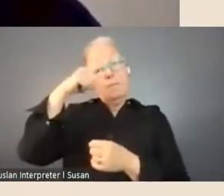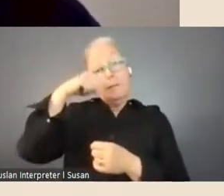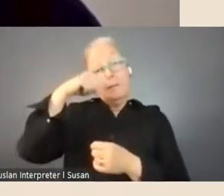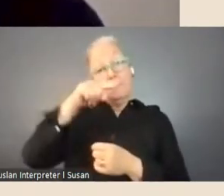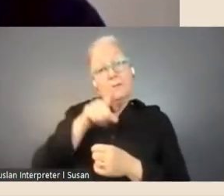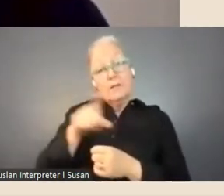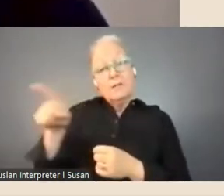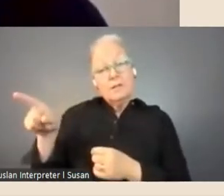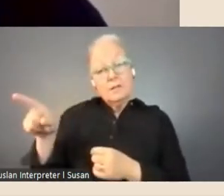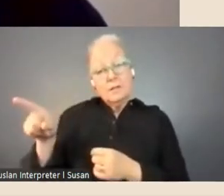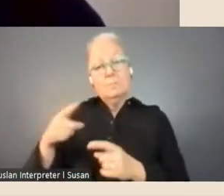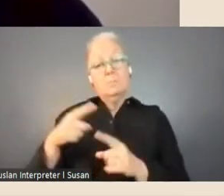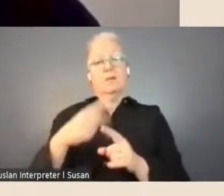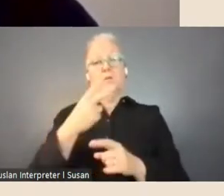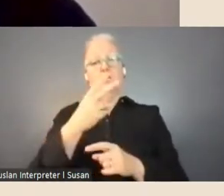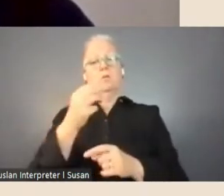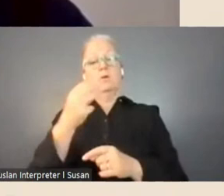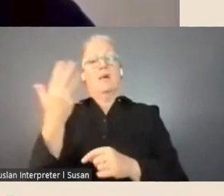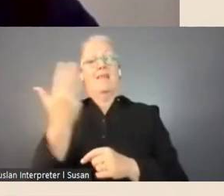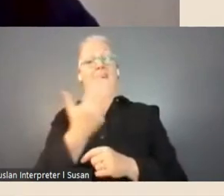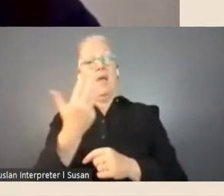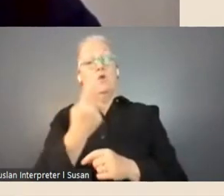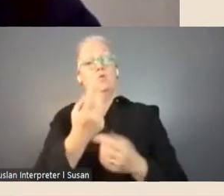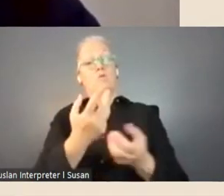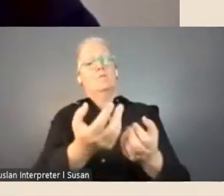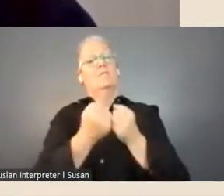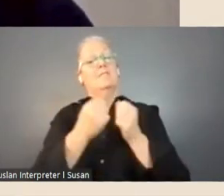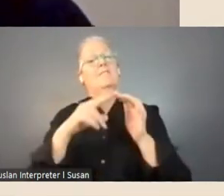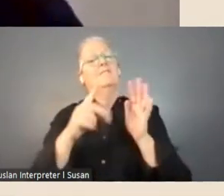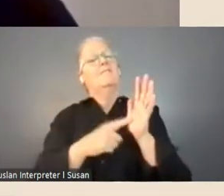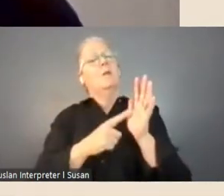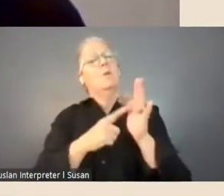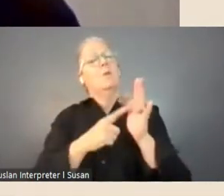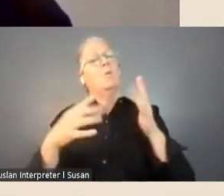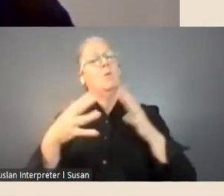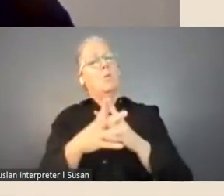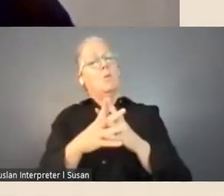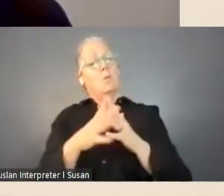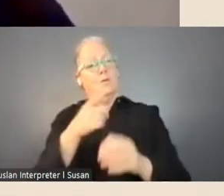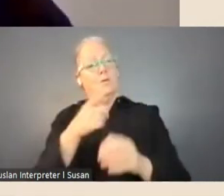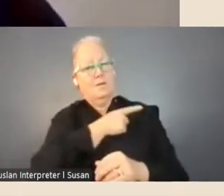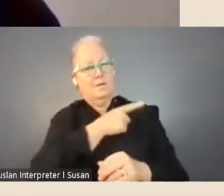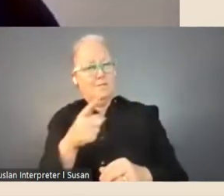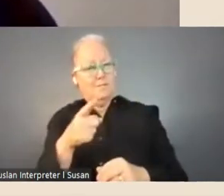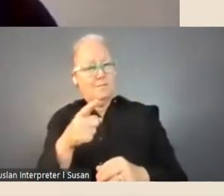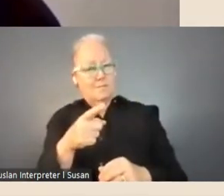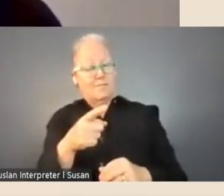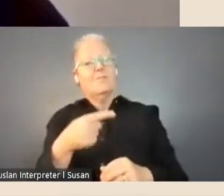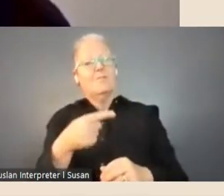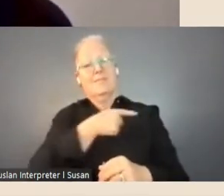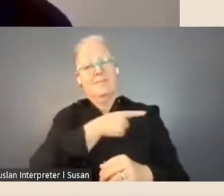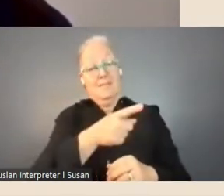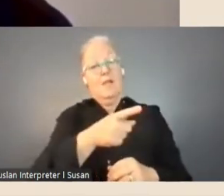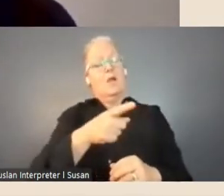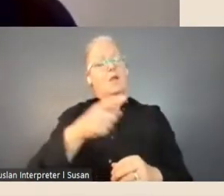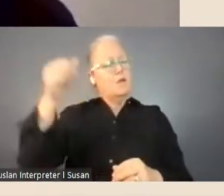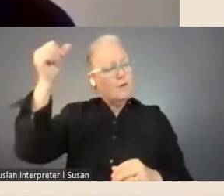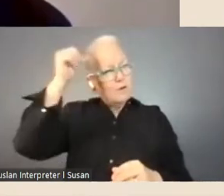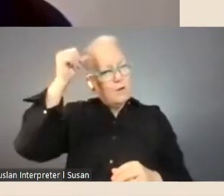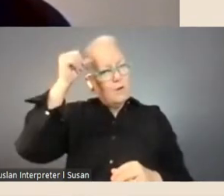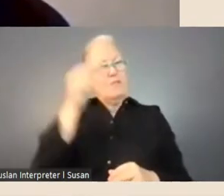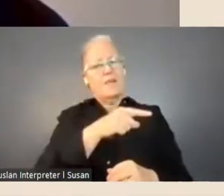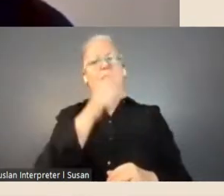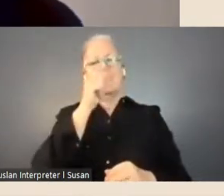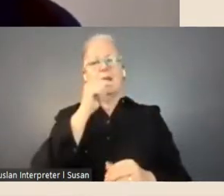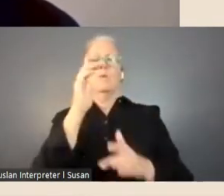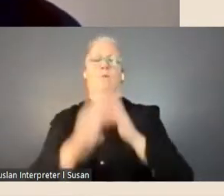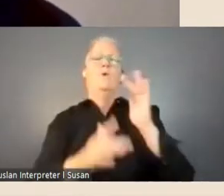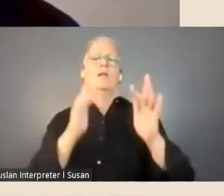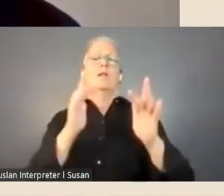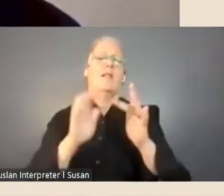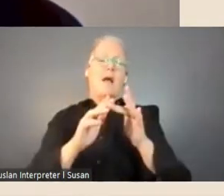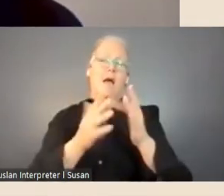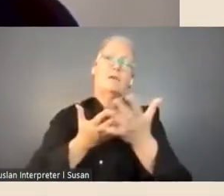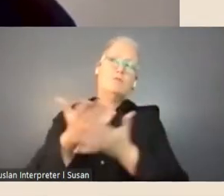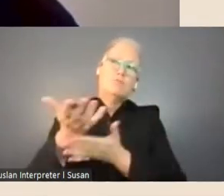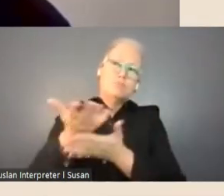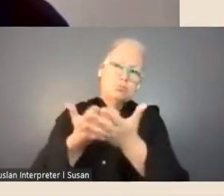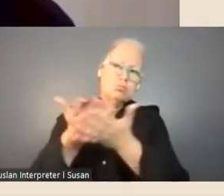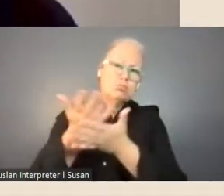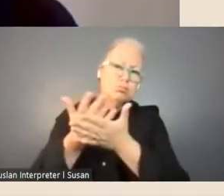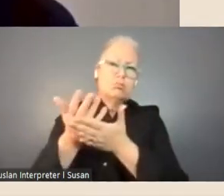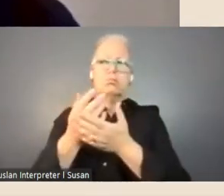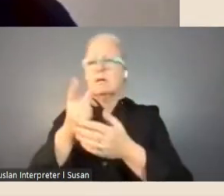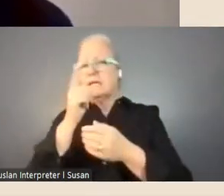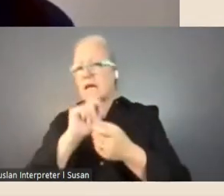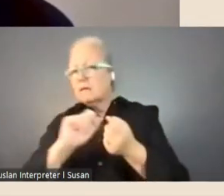2019 fellows had, understood that they could communicate online, and talk remotely